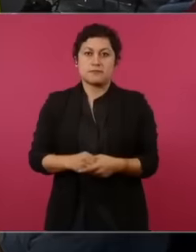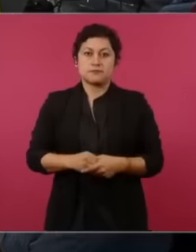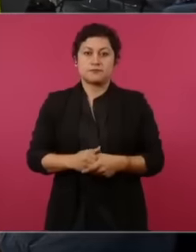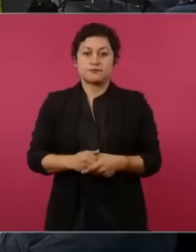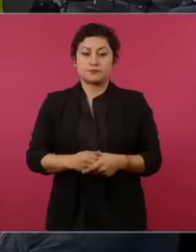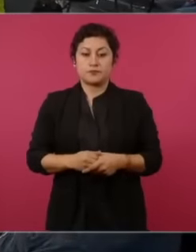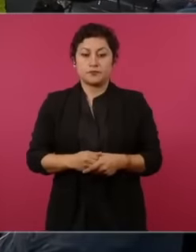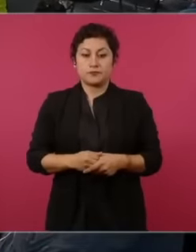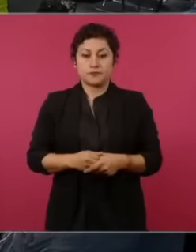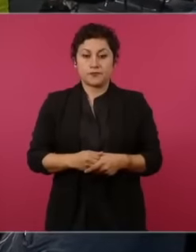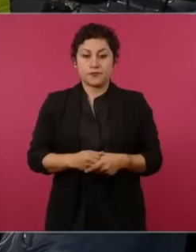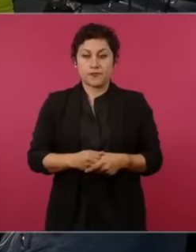if